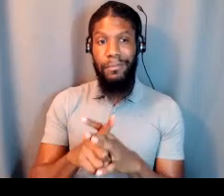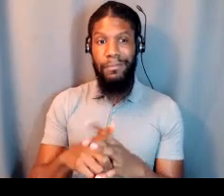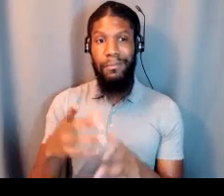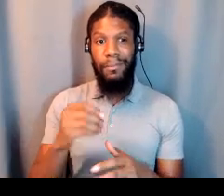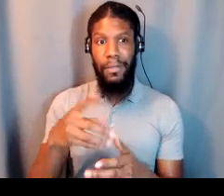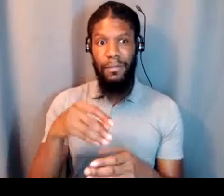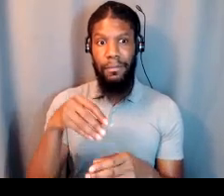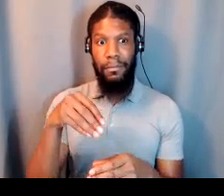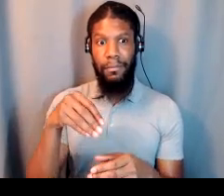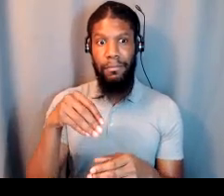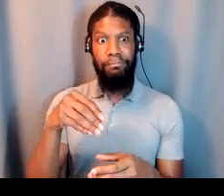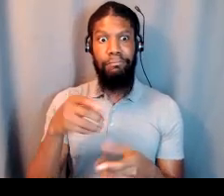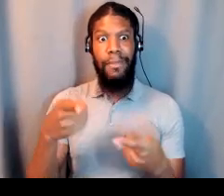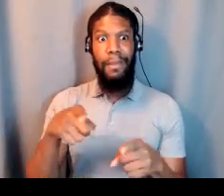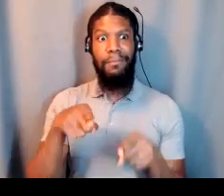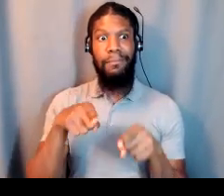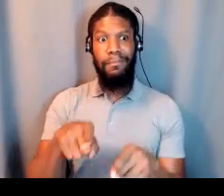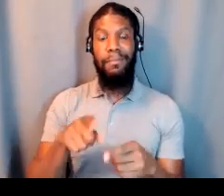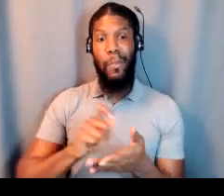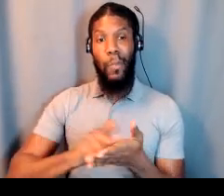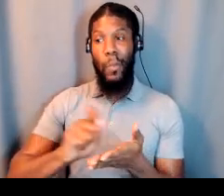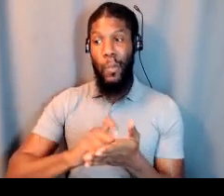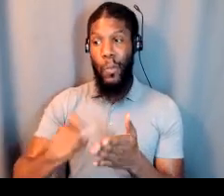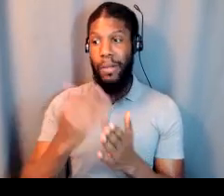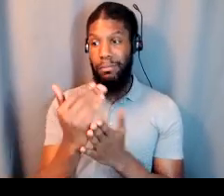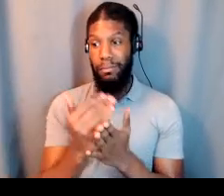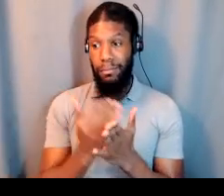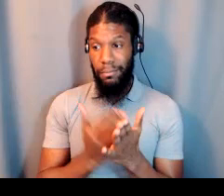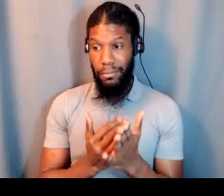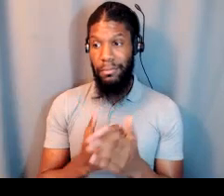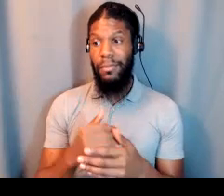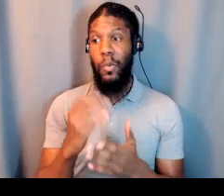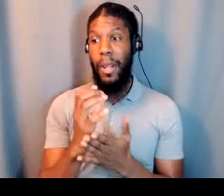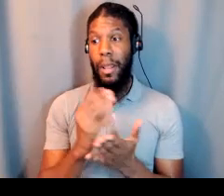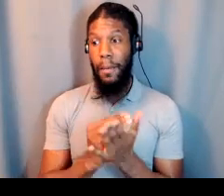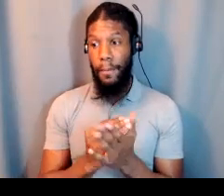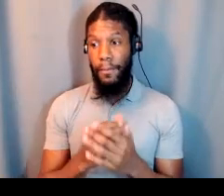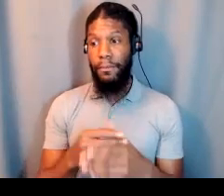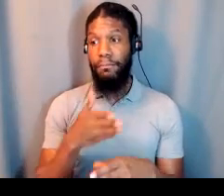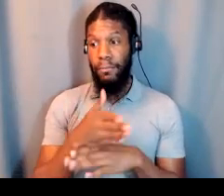it should be occurring in composition, and it can occur in partnership with the writing center. But I think it's very difficult